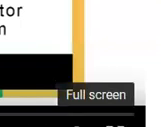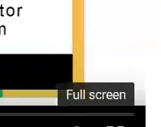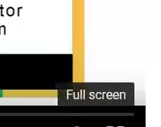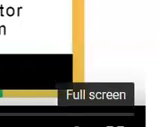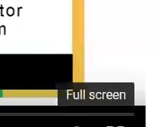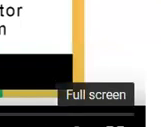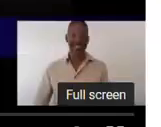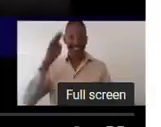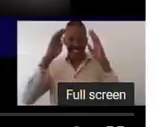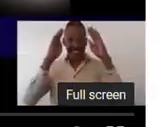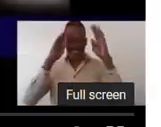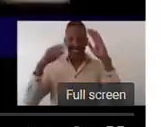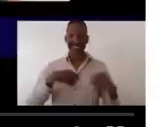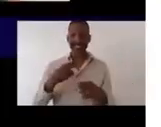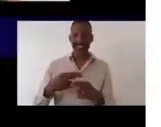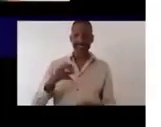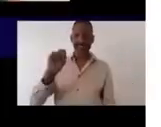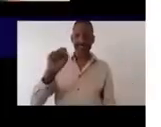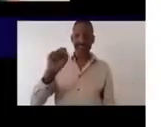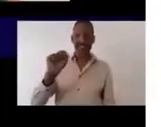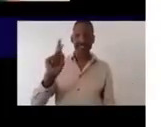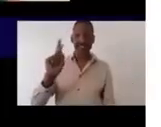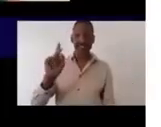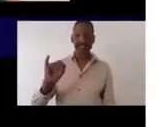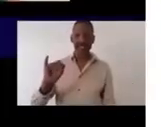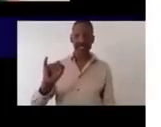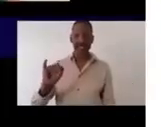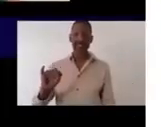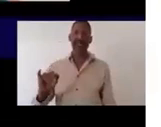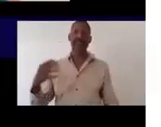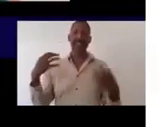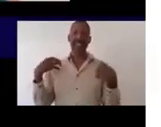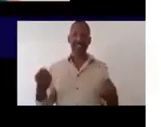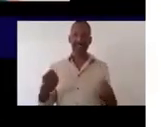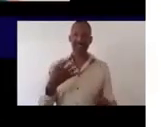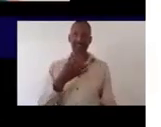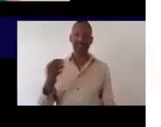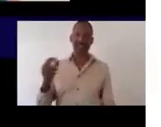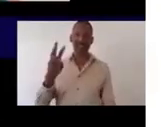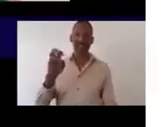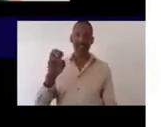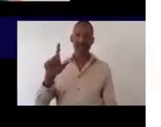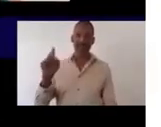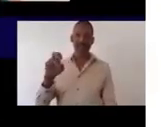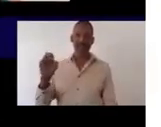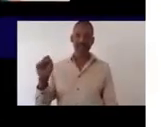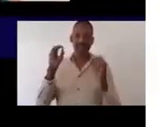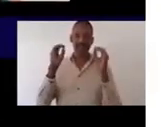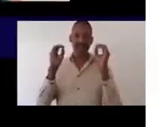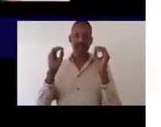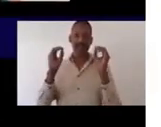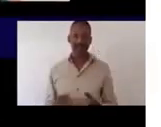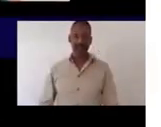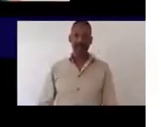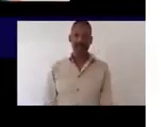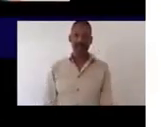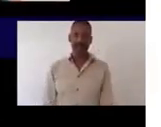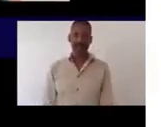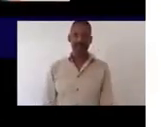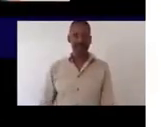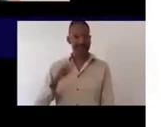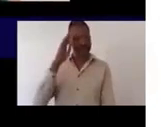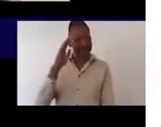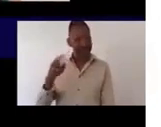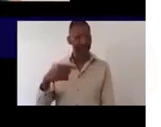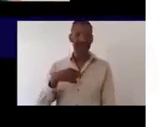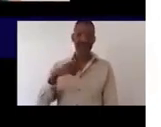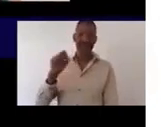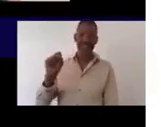Hi, my name is Saki, and I'm the health and wellness educator at Boston Children's Museum. My name is Michelle, I am STEAM Program Manager at Boston Children's Museum.